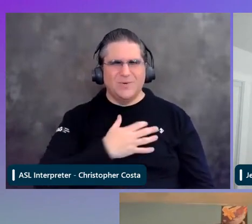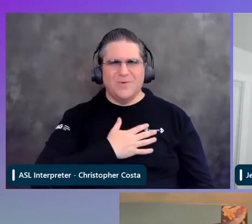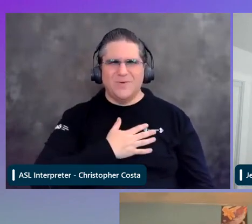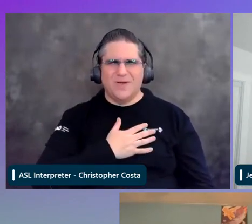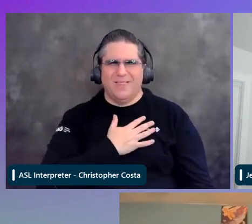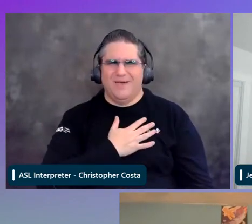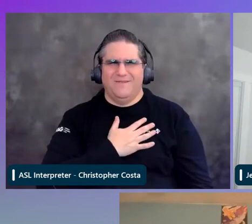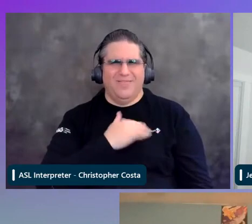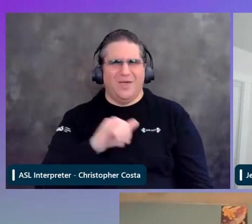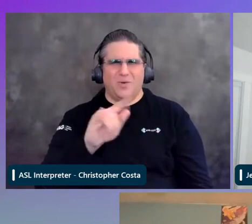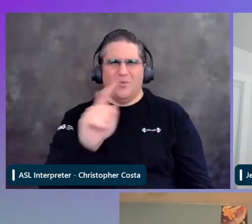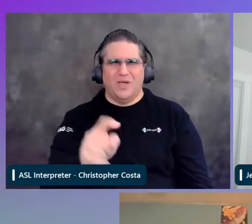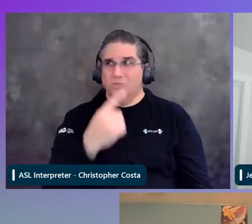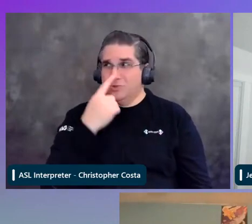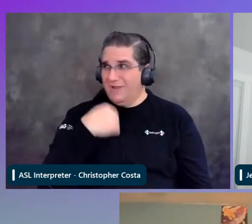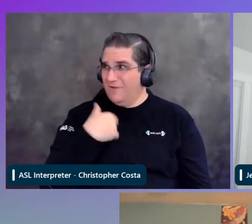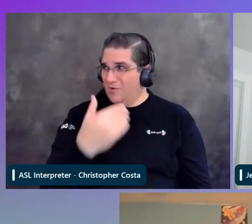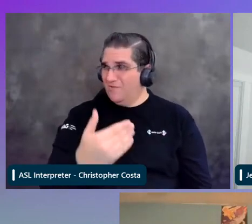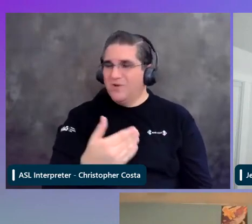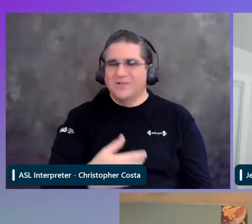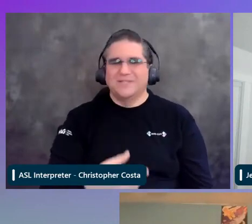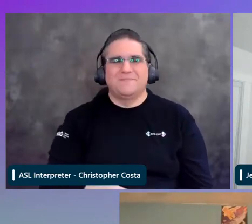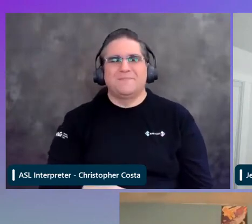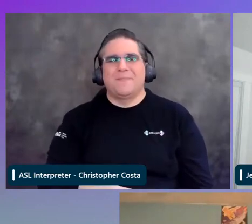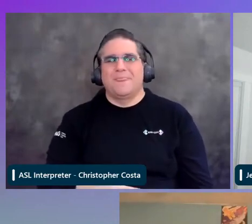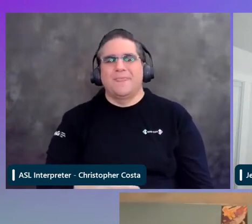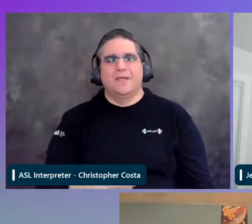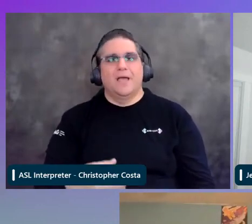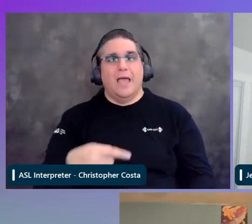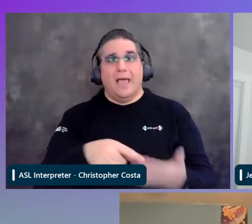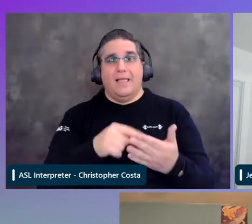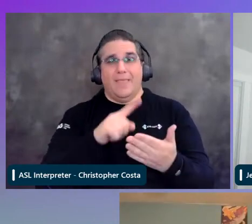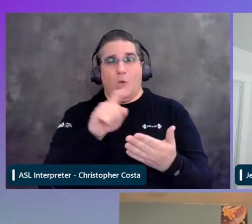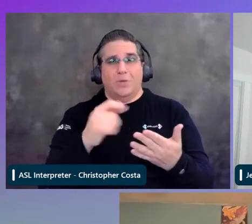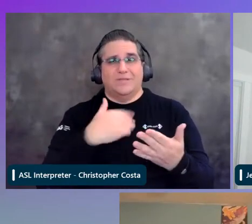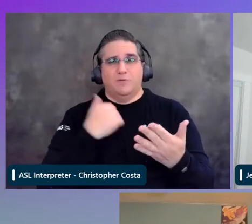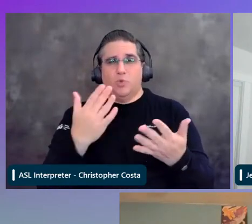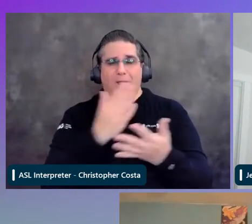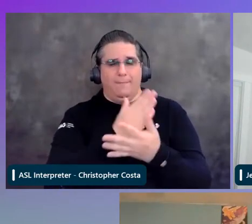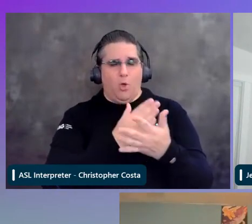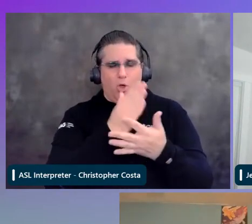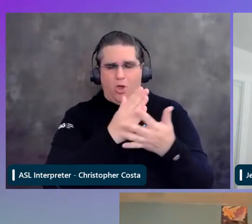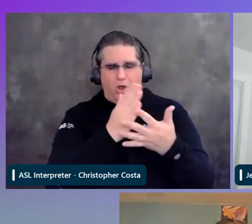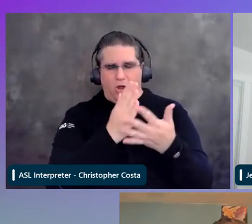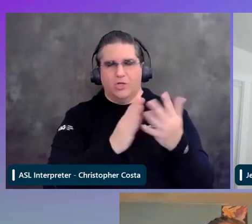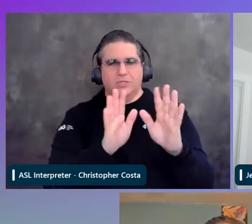first. Carrie, go for it. Yeah, there's so many aspects to that question. Um, one, one. I don't